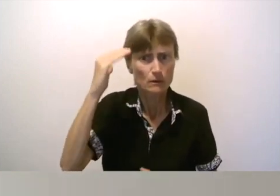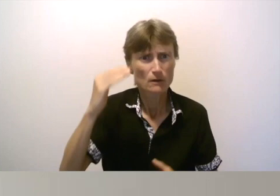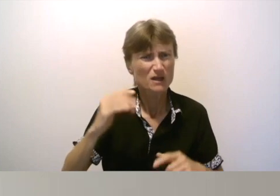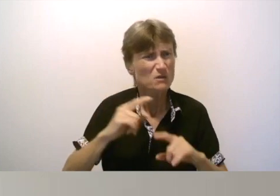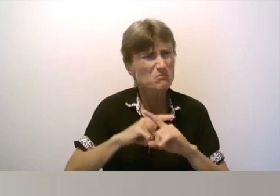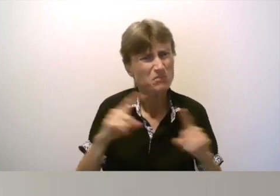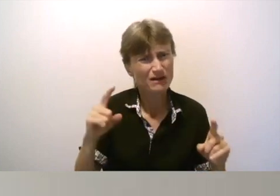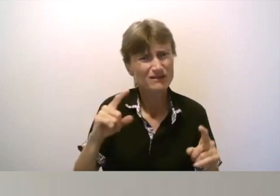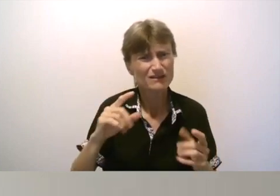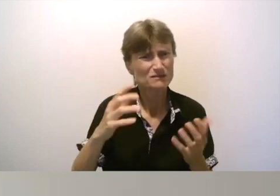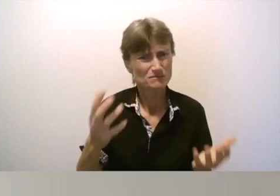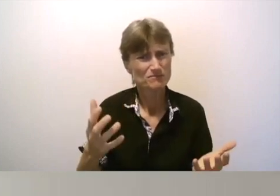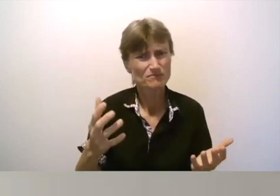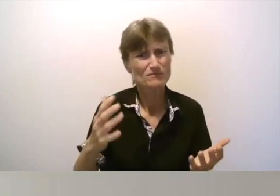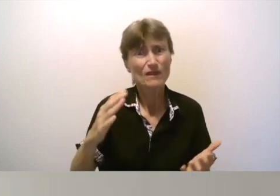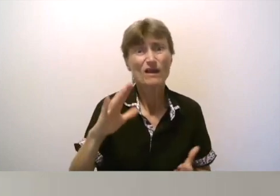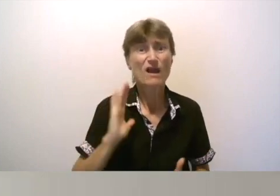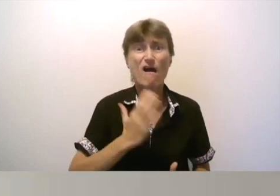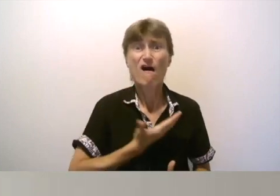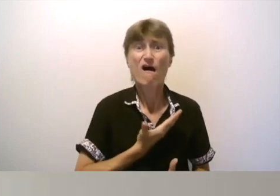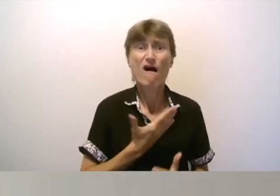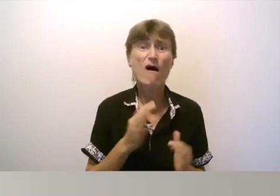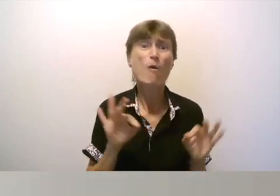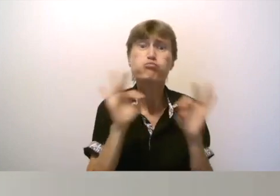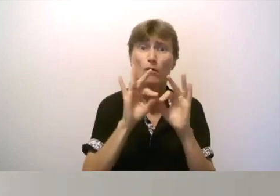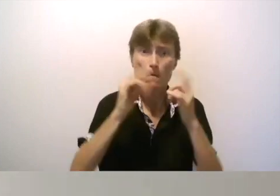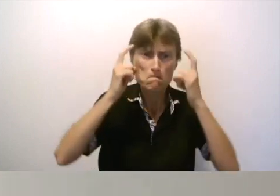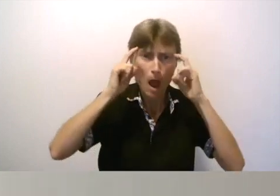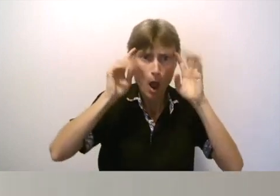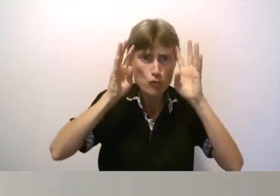value of curiosity and art is meant to be a gift